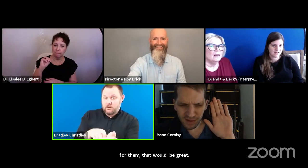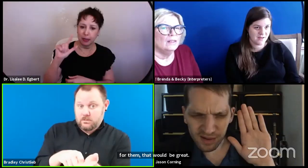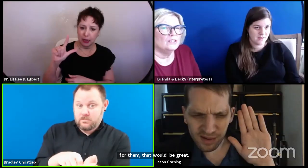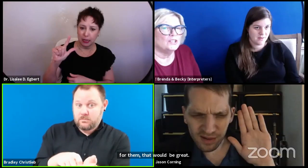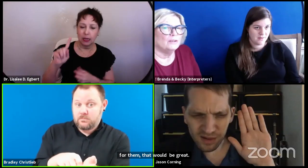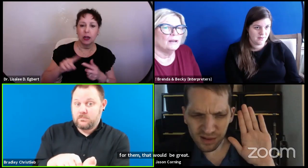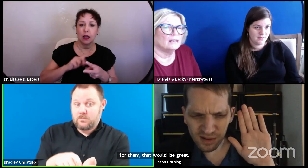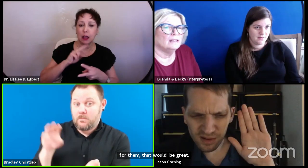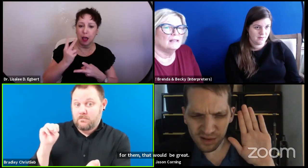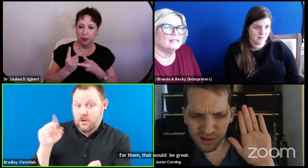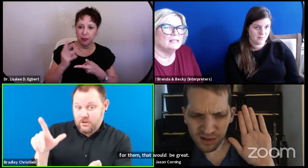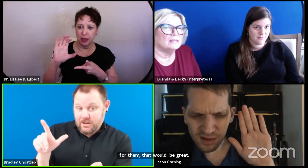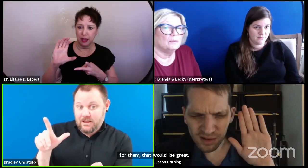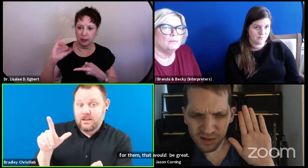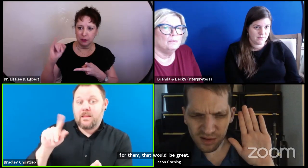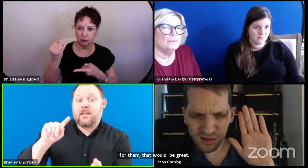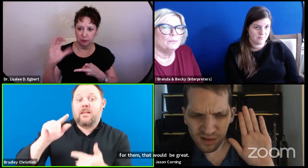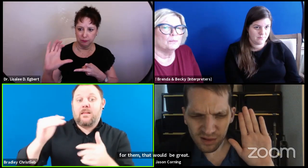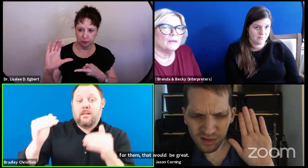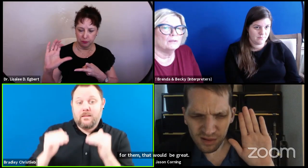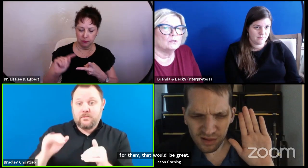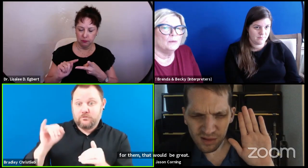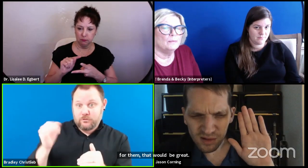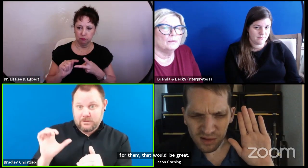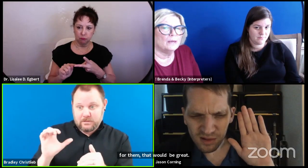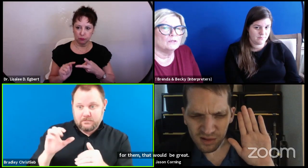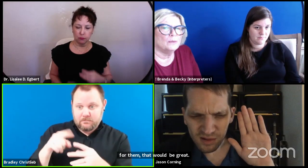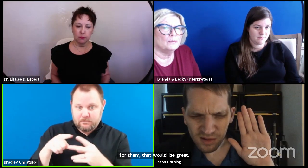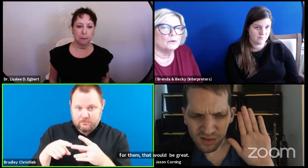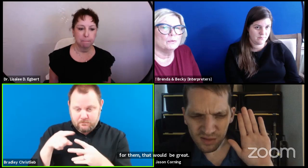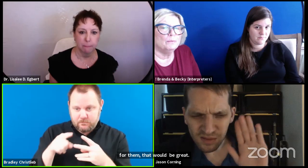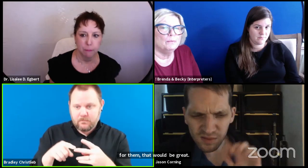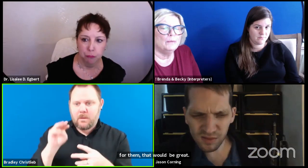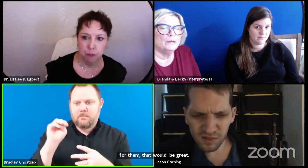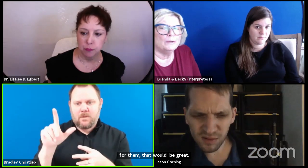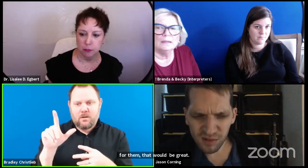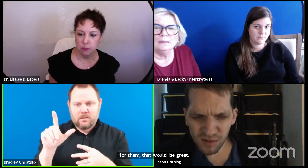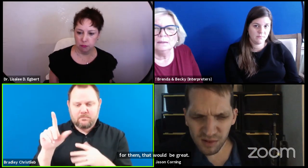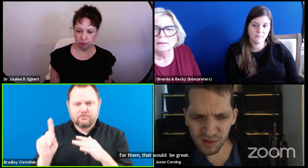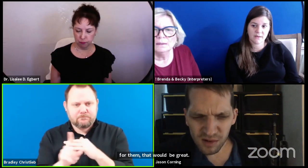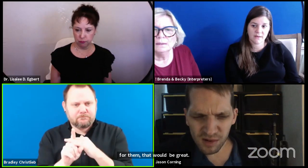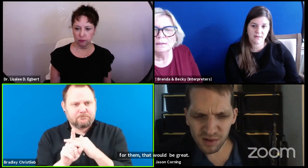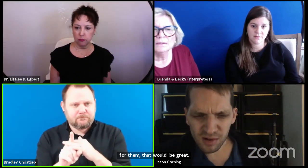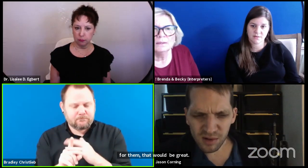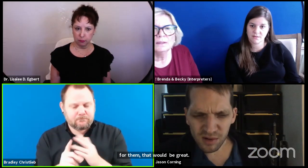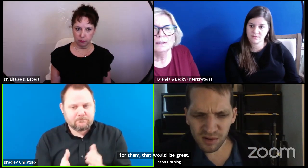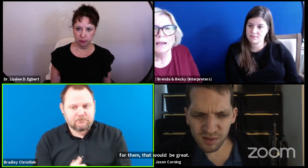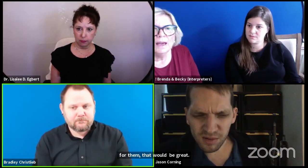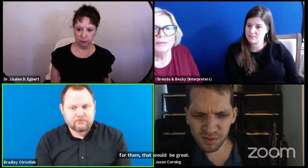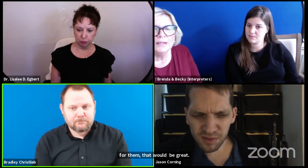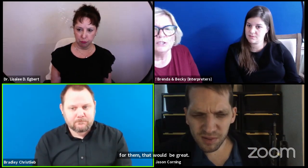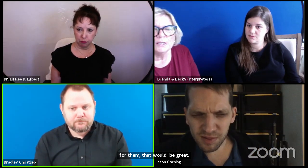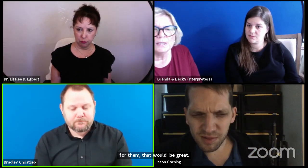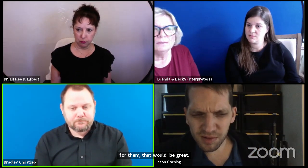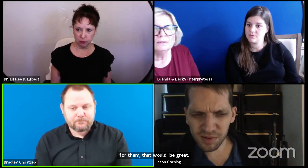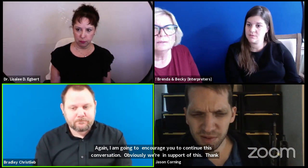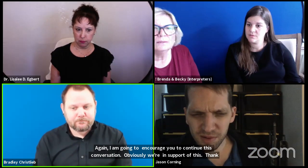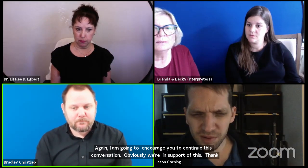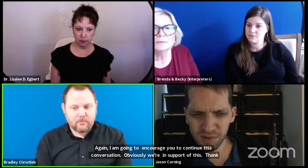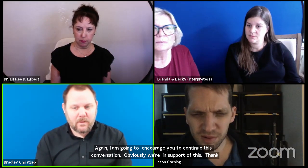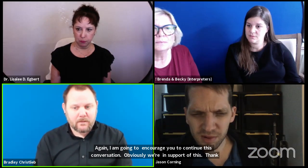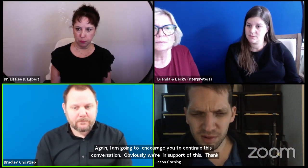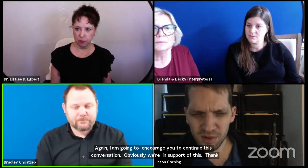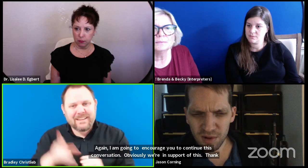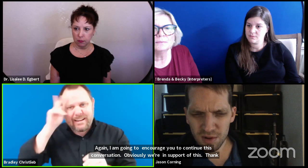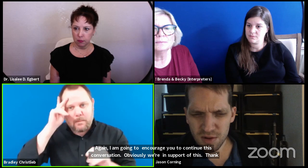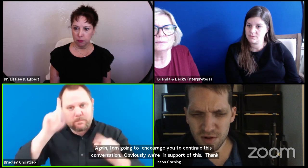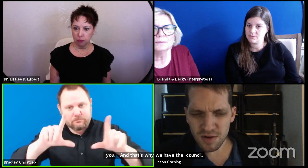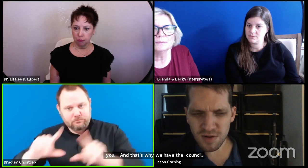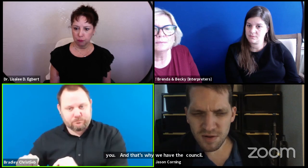The Chair recognizes council member Mary Lynn and then Jason.